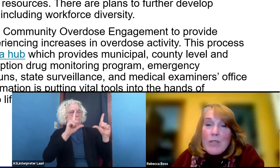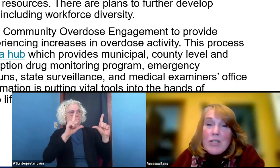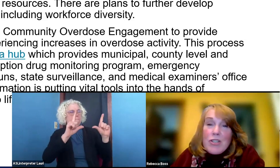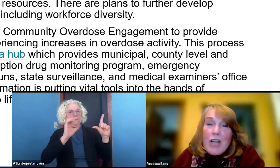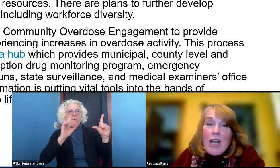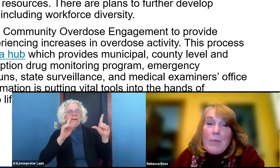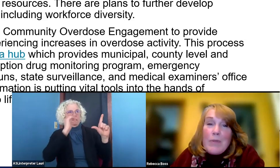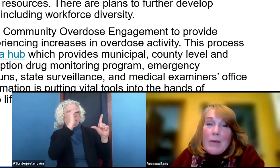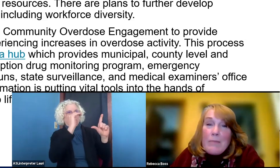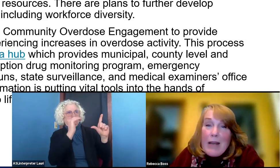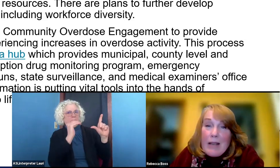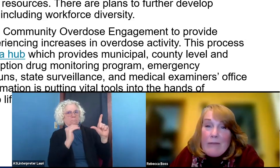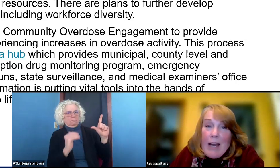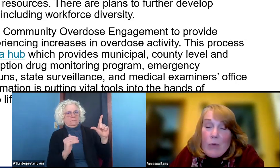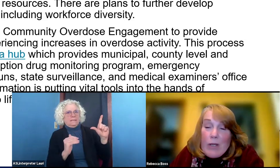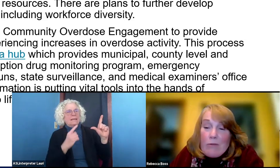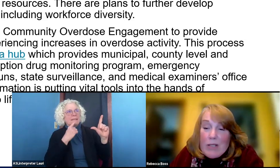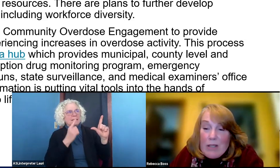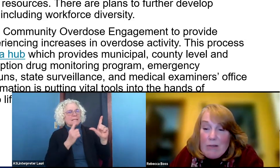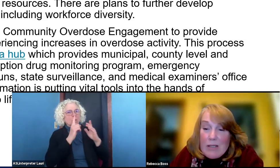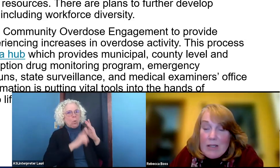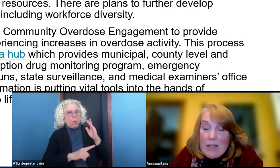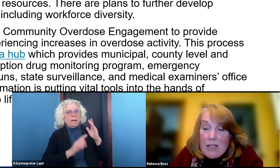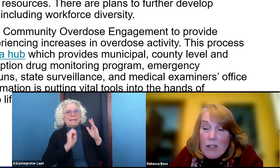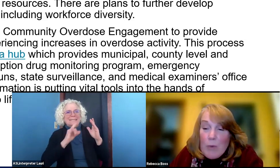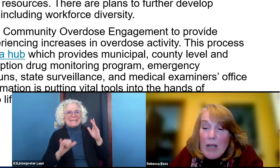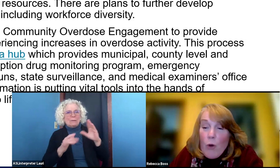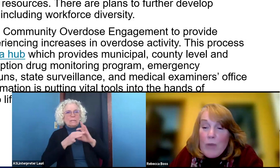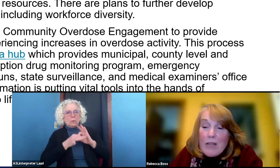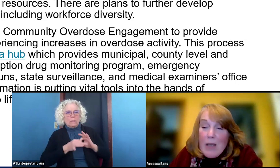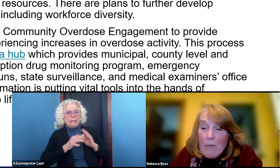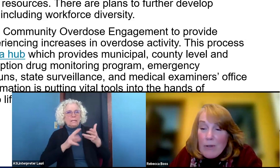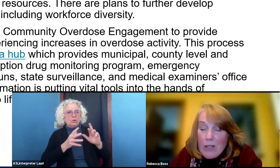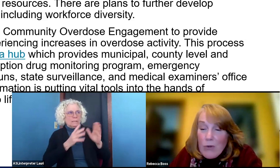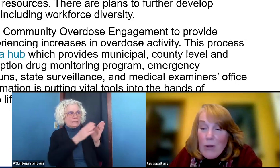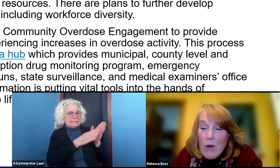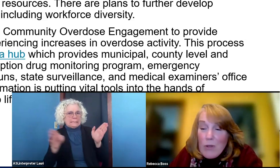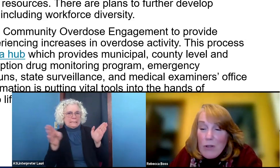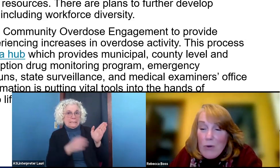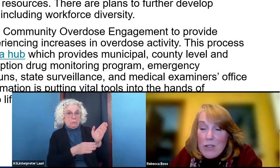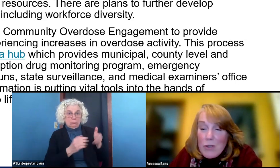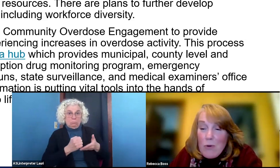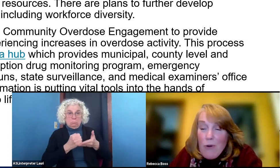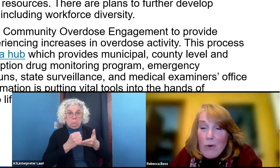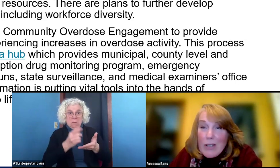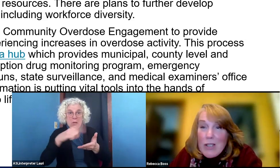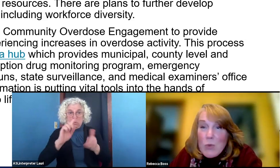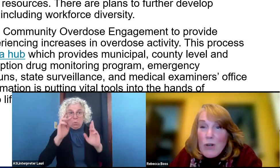to shape the embedding of equity across the crisis continuum. And I hope that it's helpful to you with you as you move forward in this work.